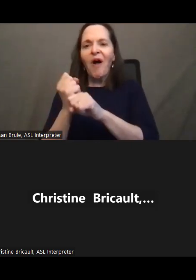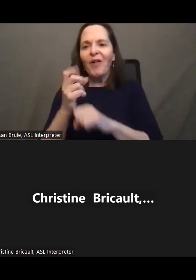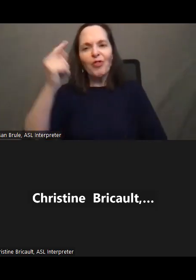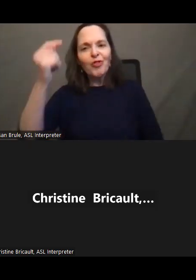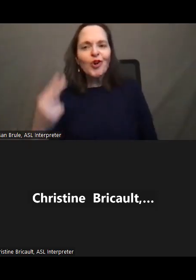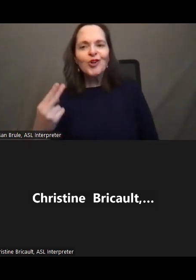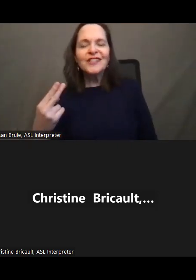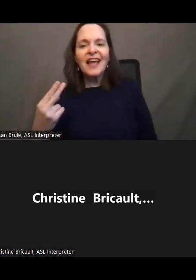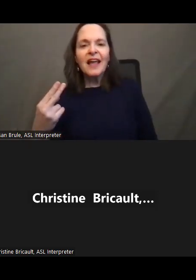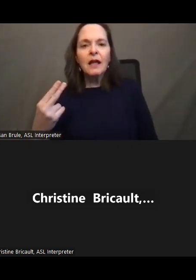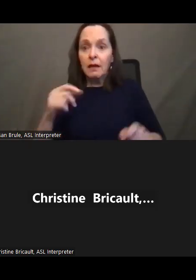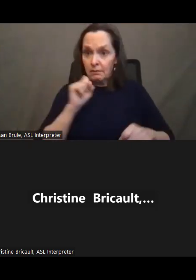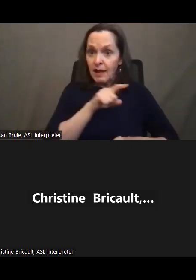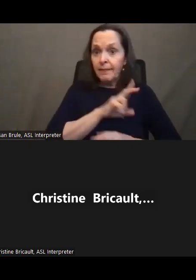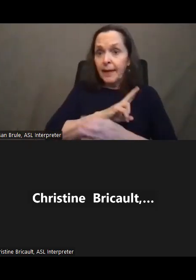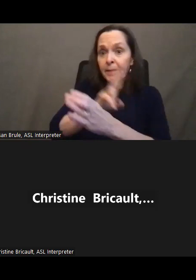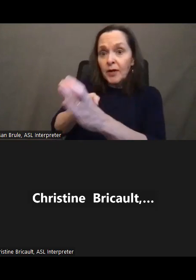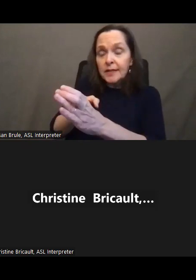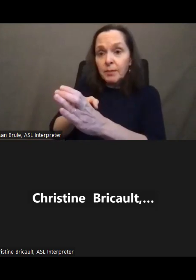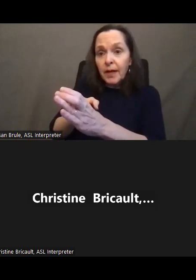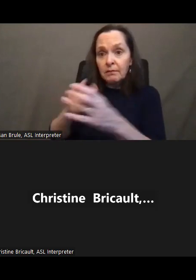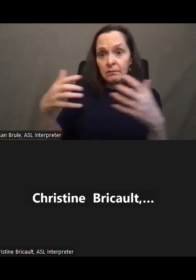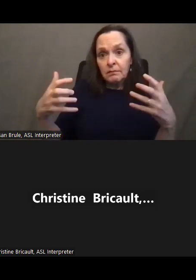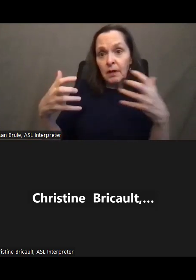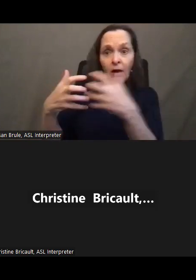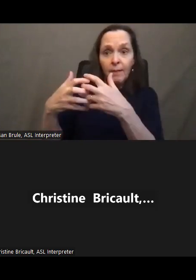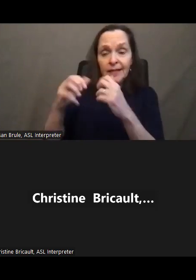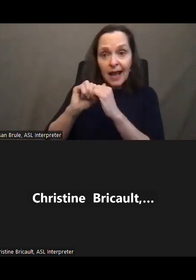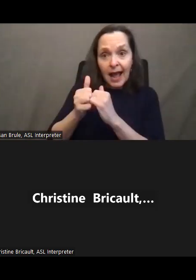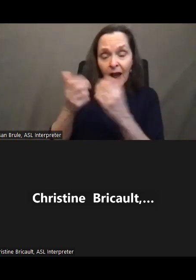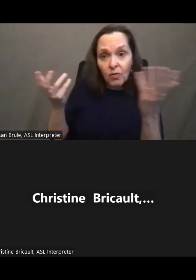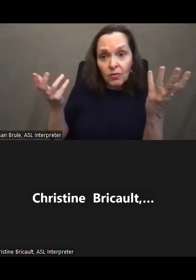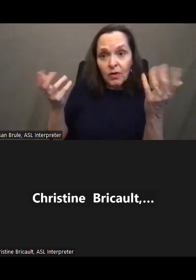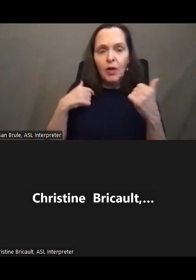You need to make sure that you're thinking about how to make that accessible for all your employees.